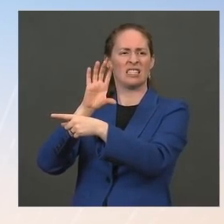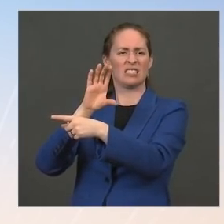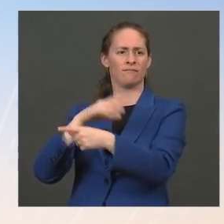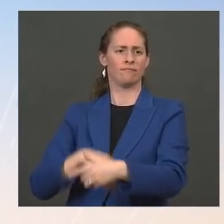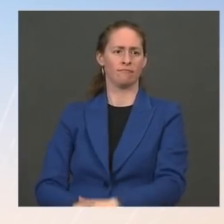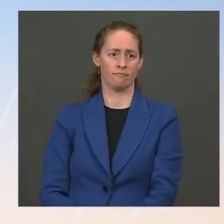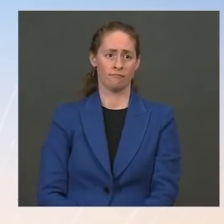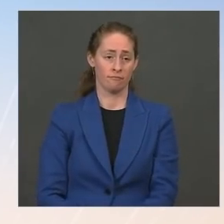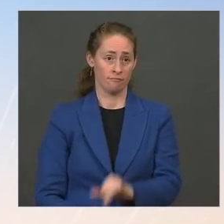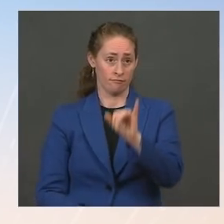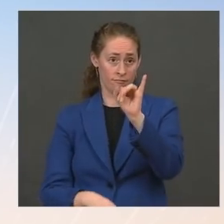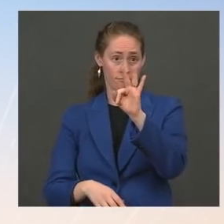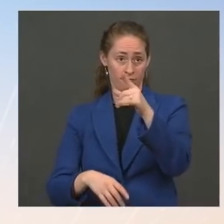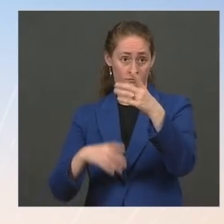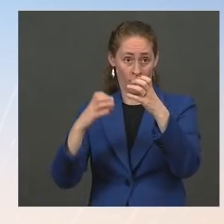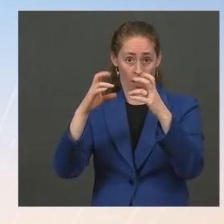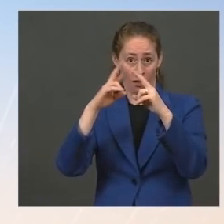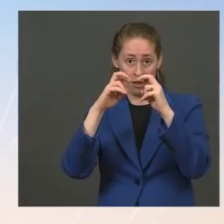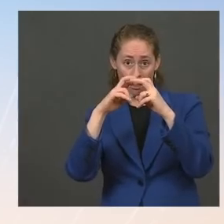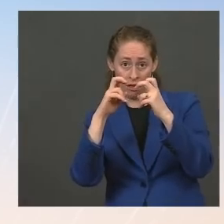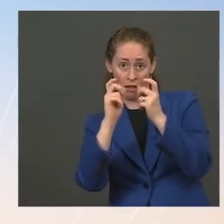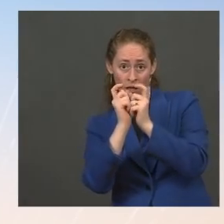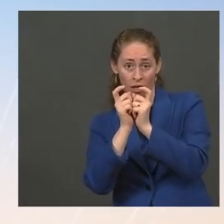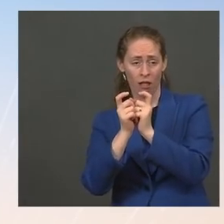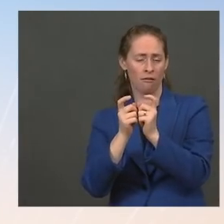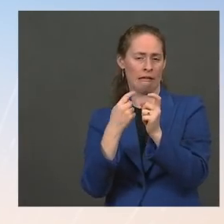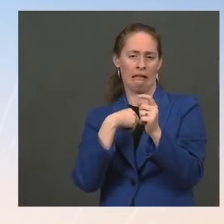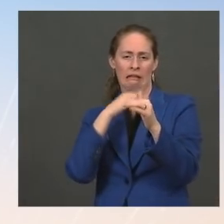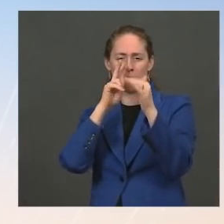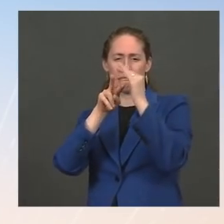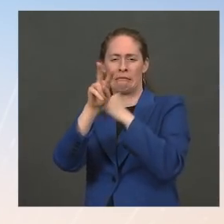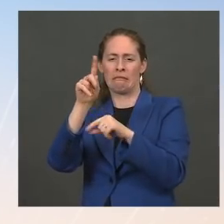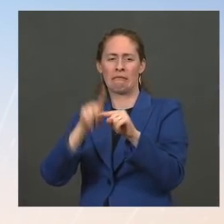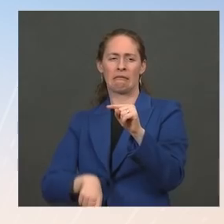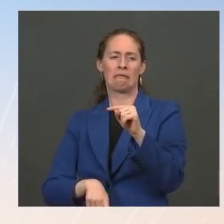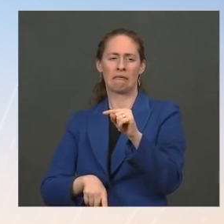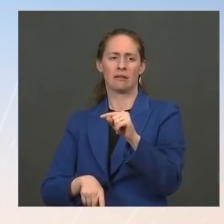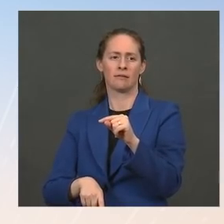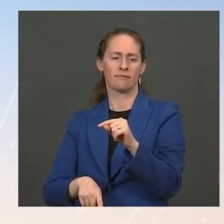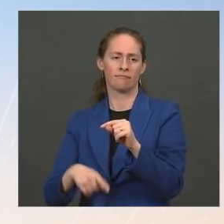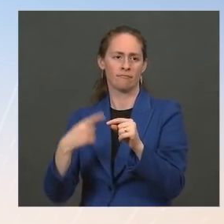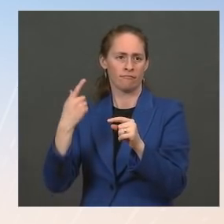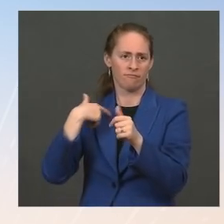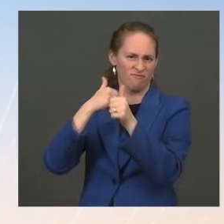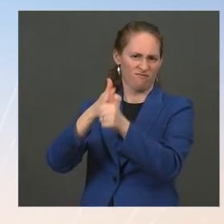We continue to advise any locality to follow that. The Press: Would the variant be a reason to reassess that?